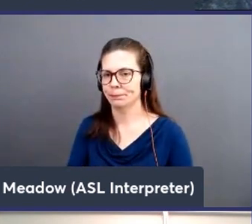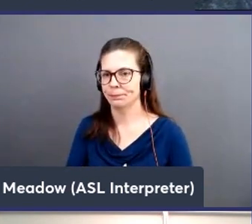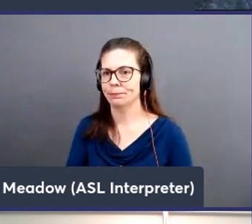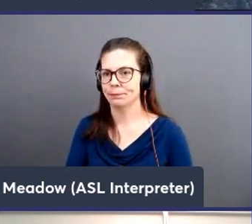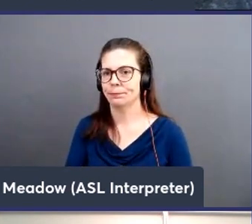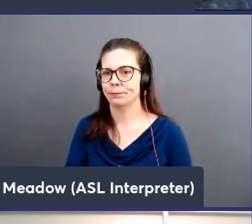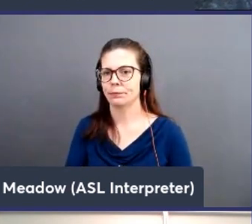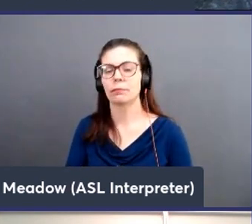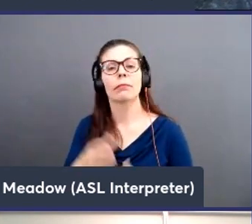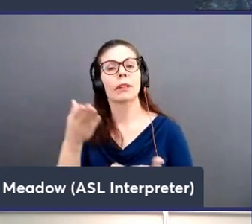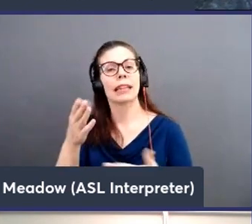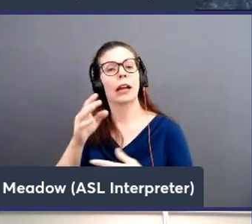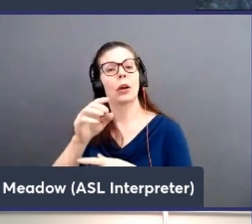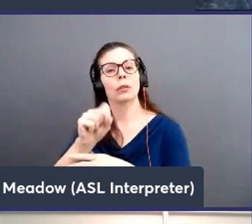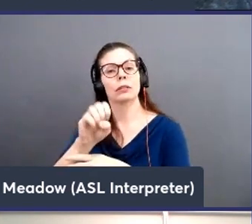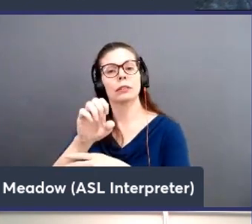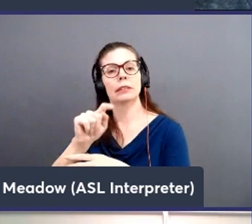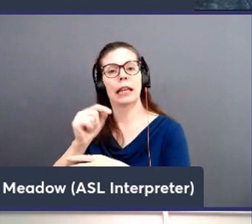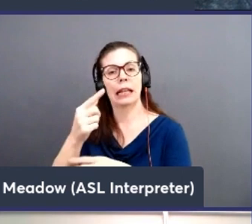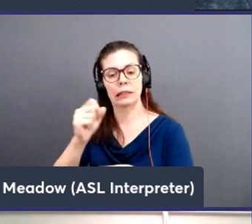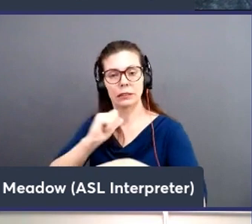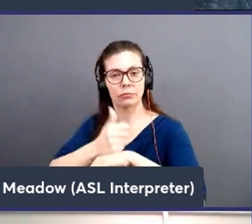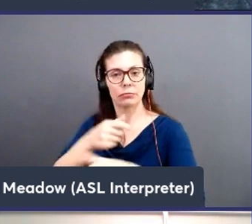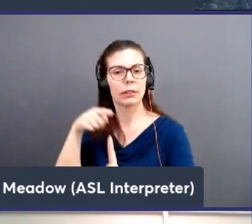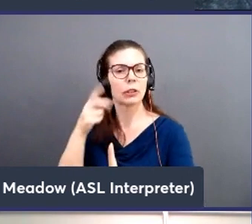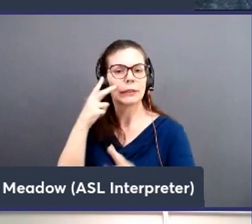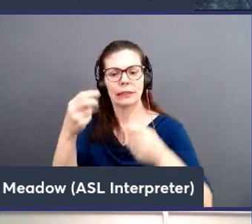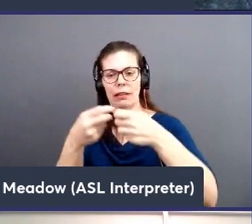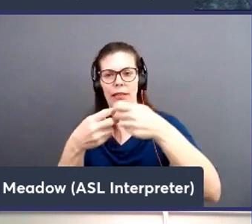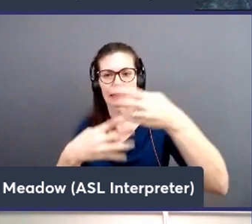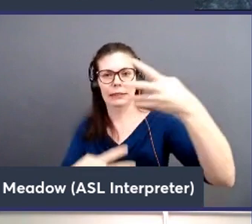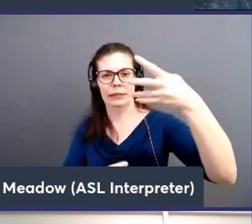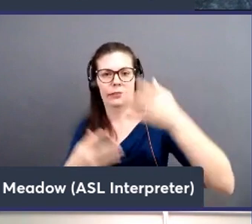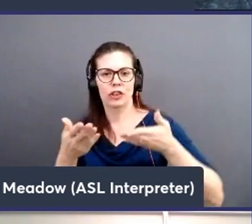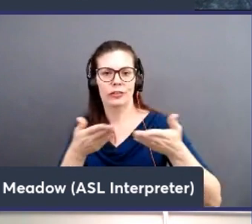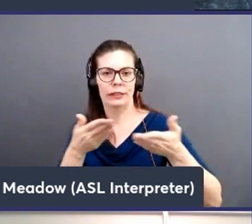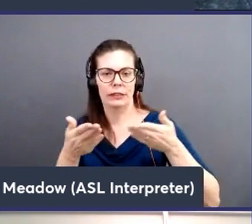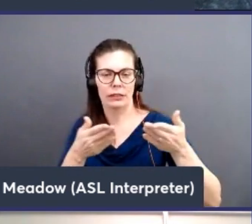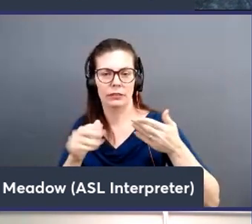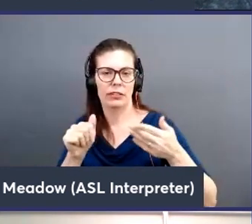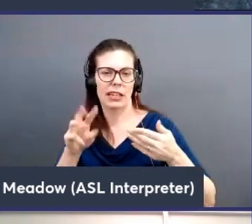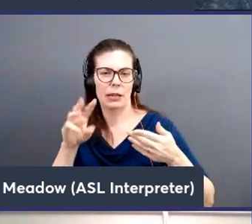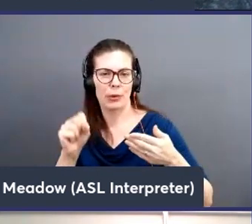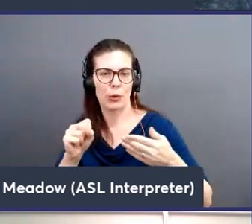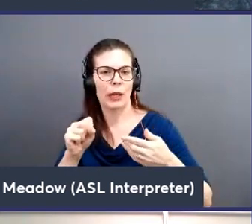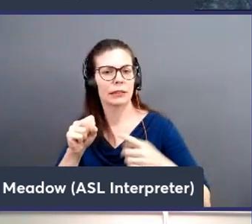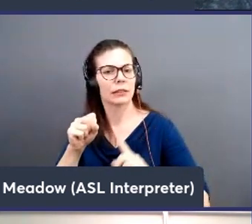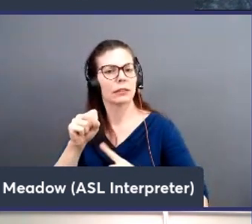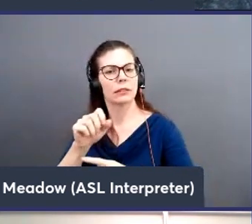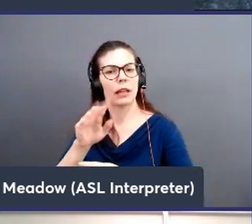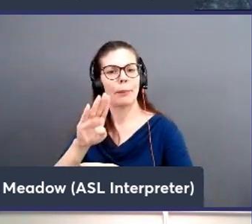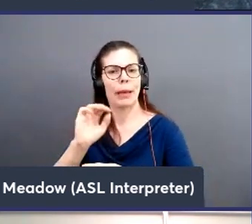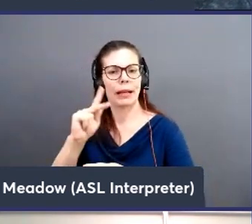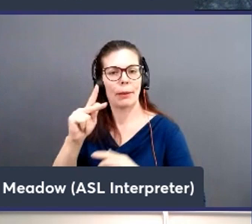So in settings, you will see the list of AWS services that AWS Backup supports, and outside AWS,